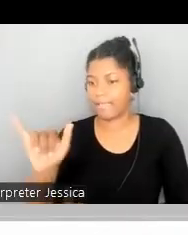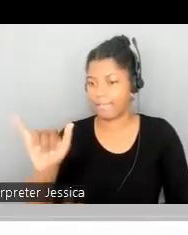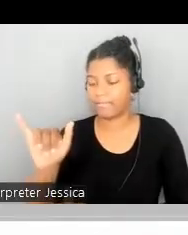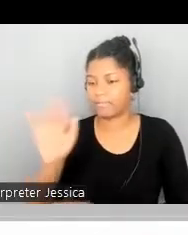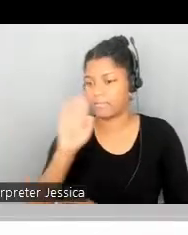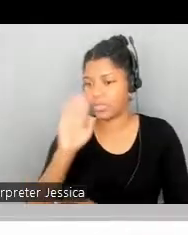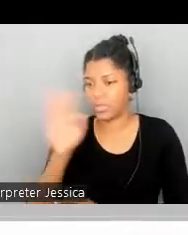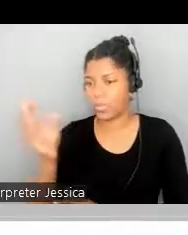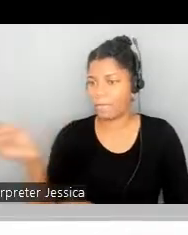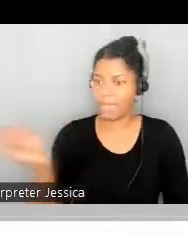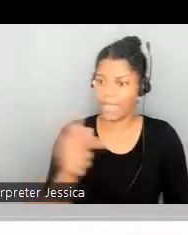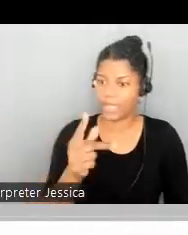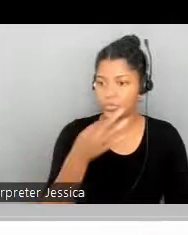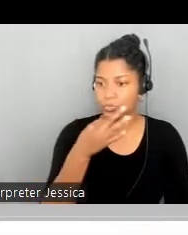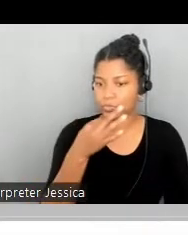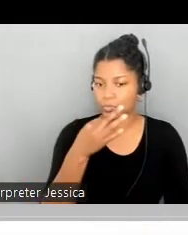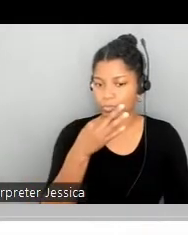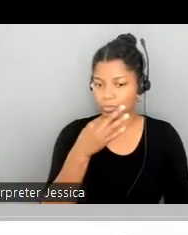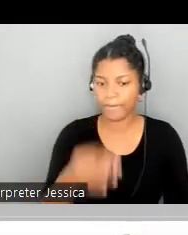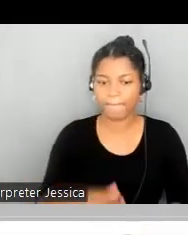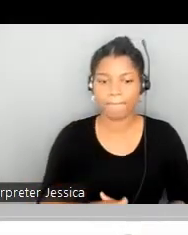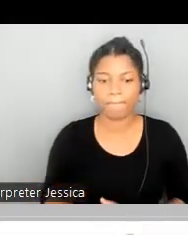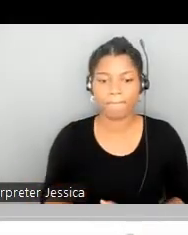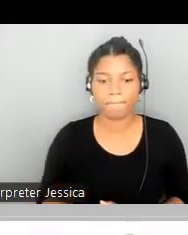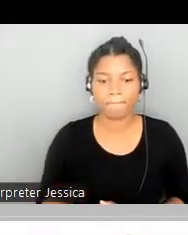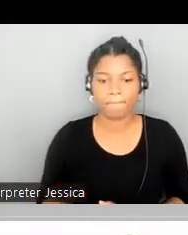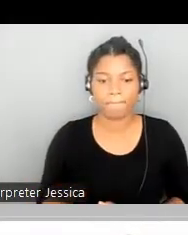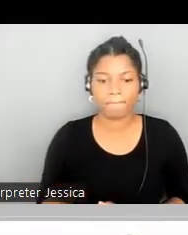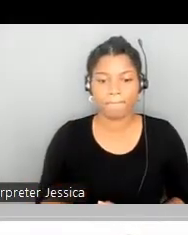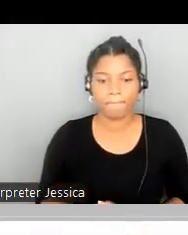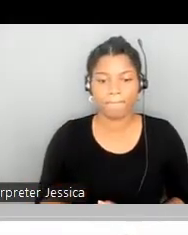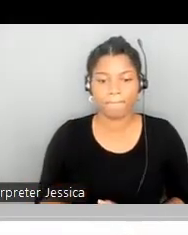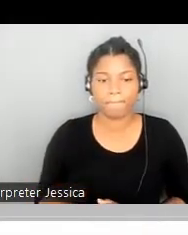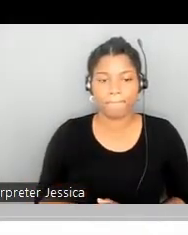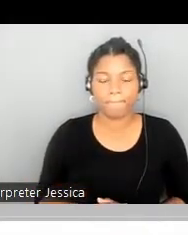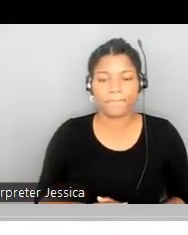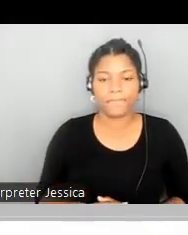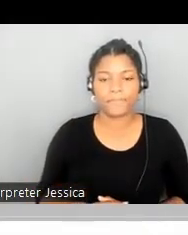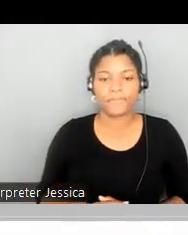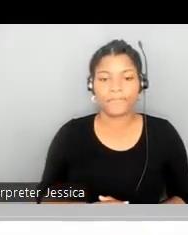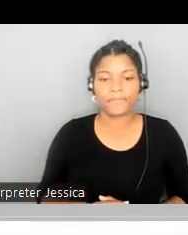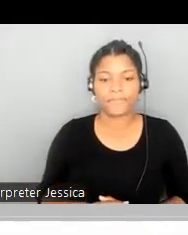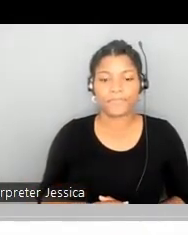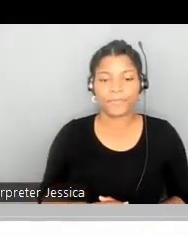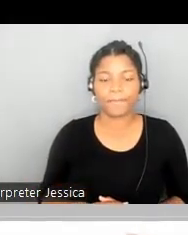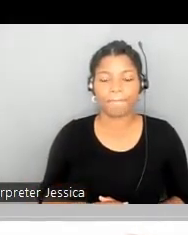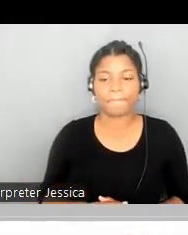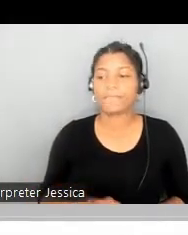quick poll with all of you, and I will hear from our team from Iowa.